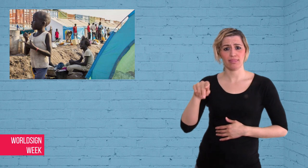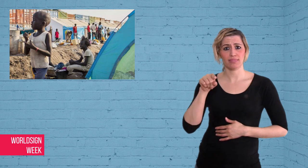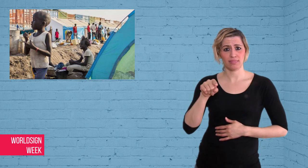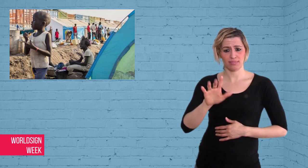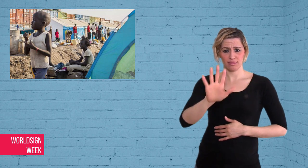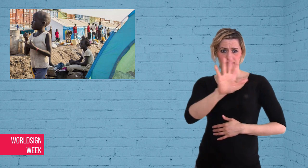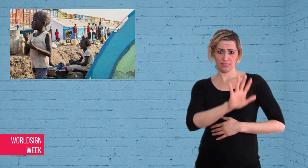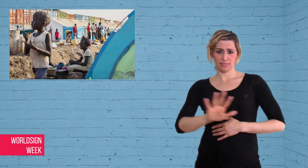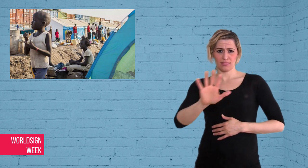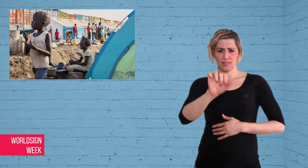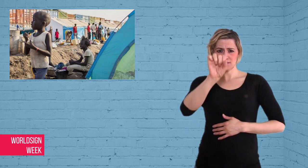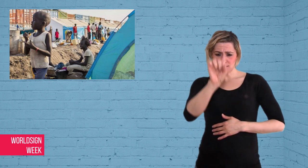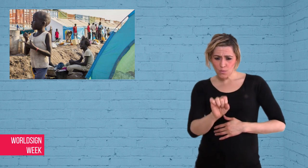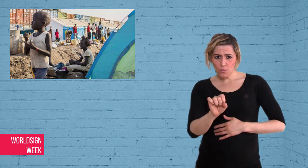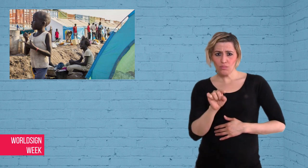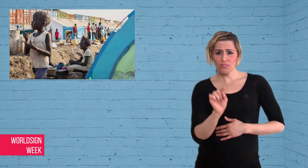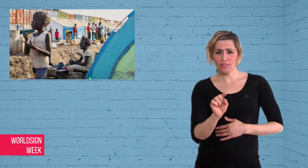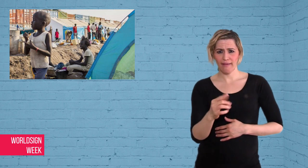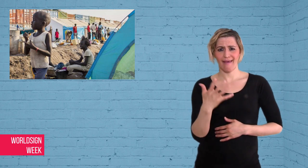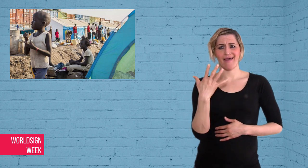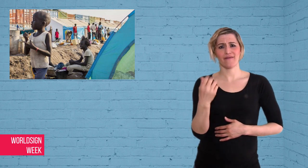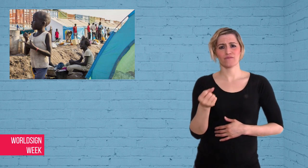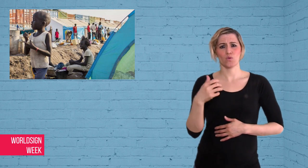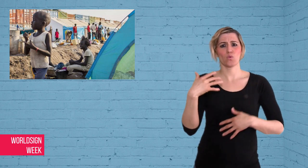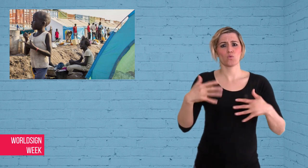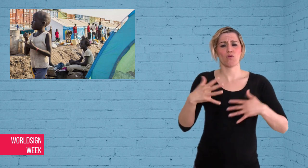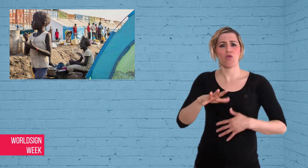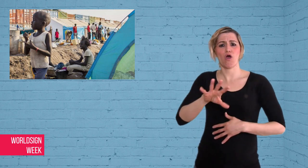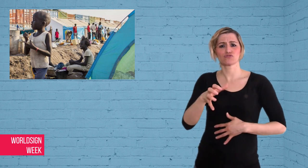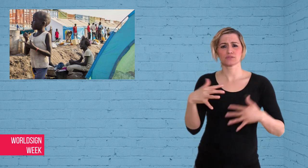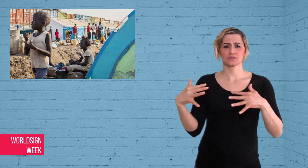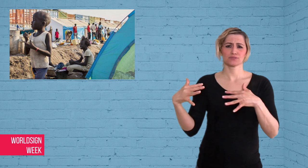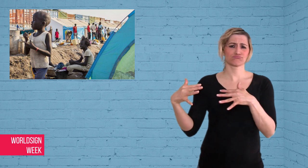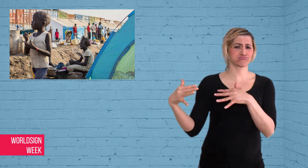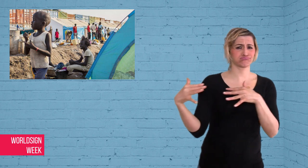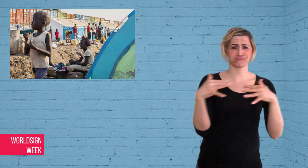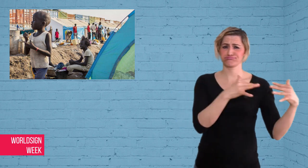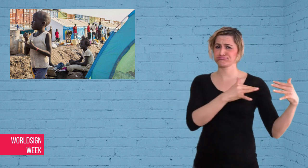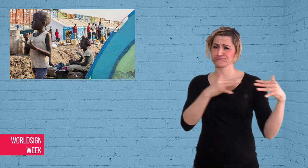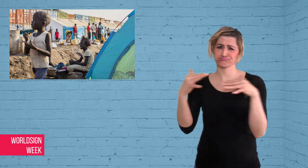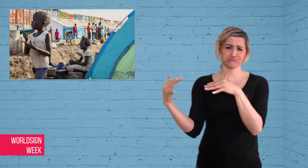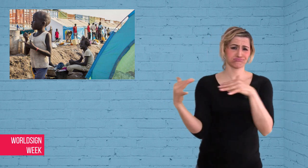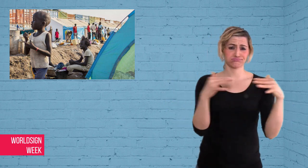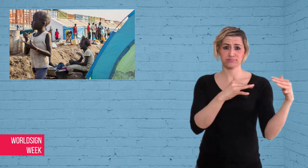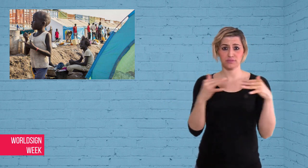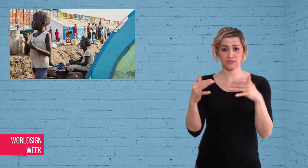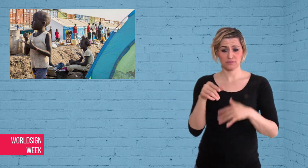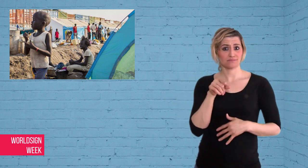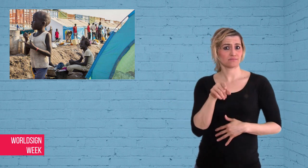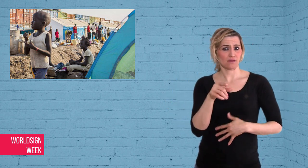one million children have now fled from